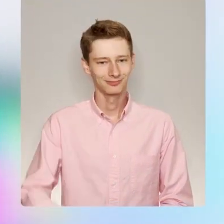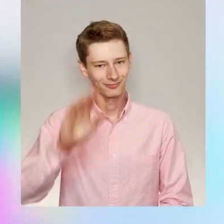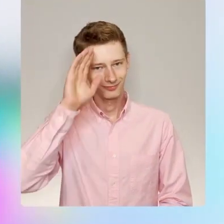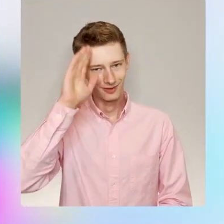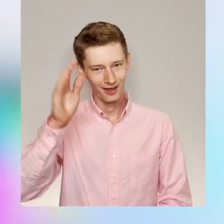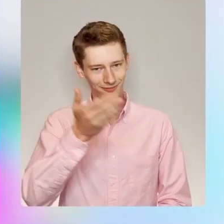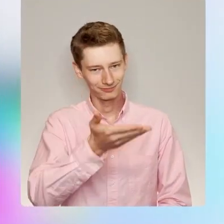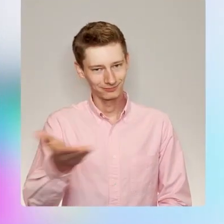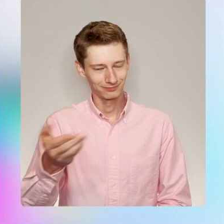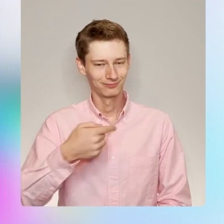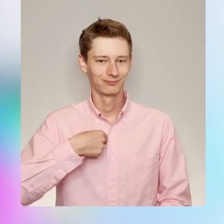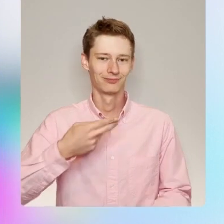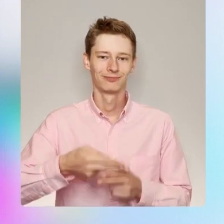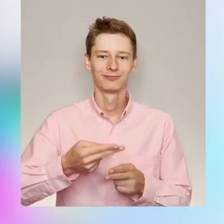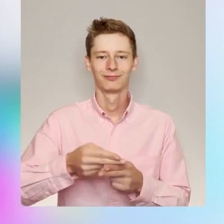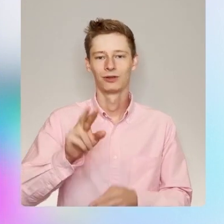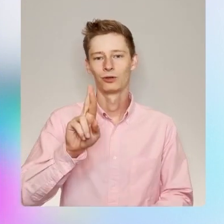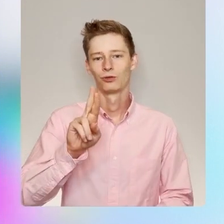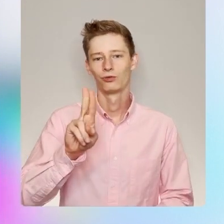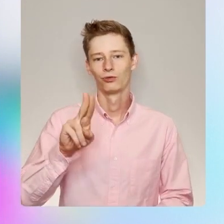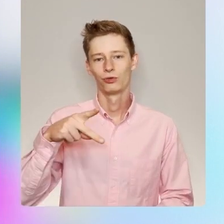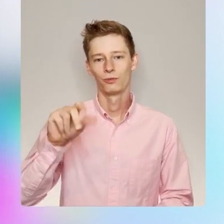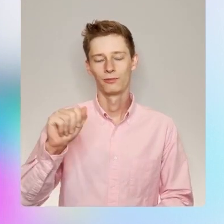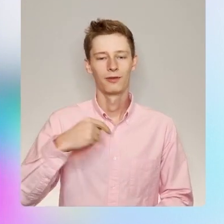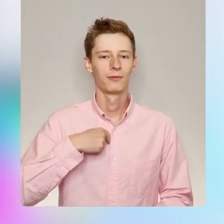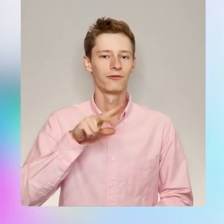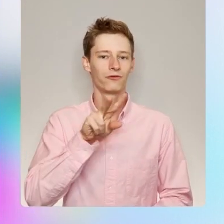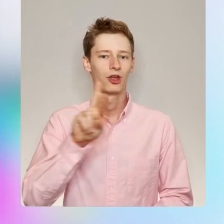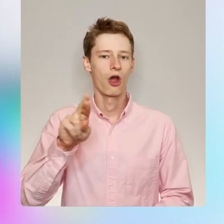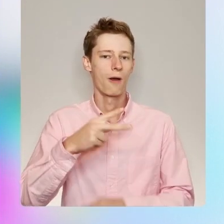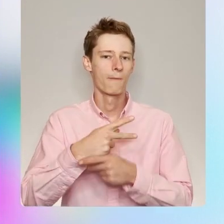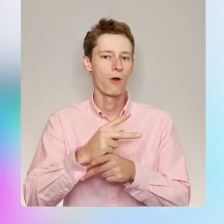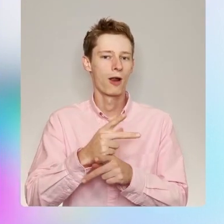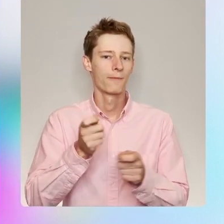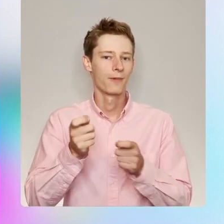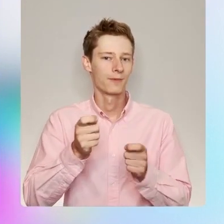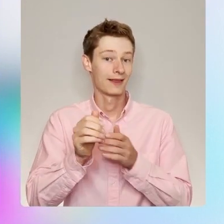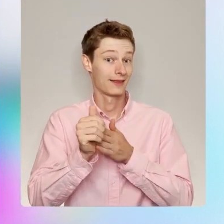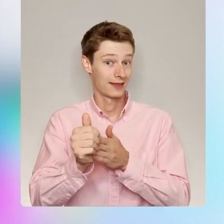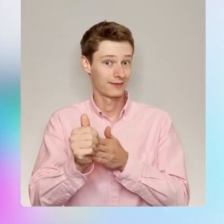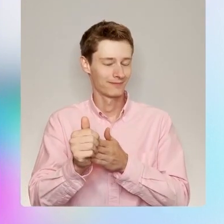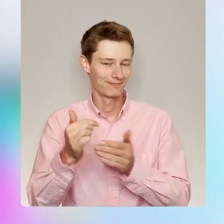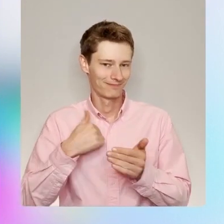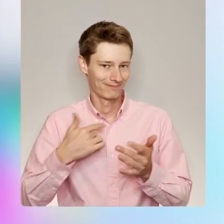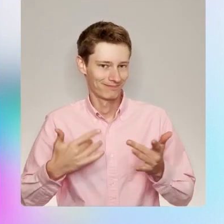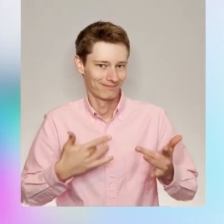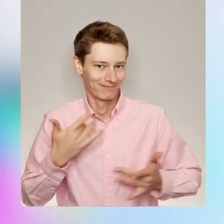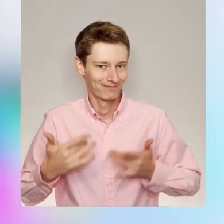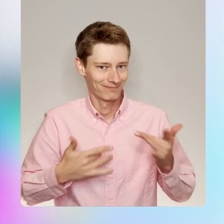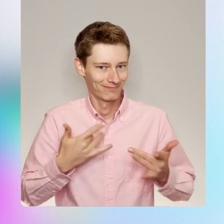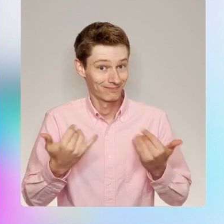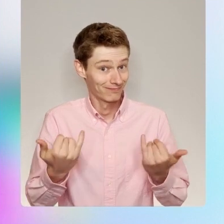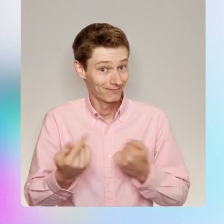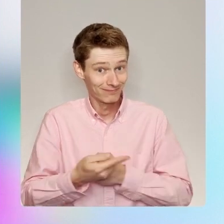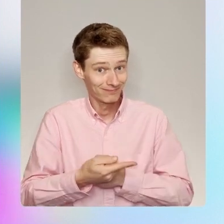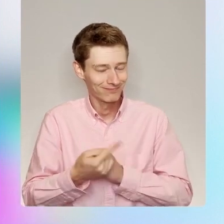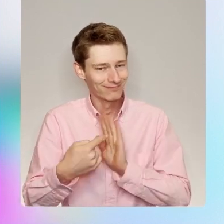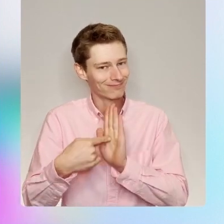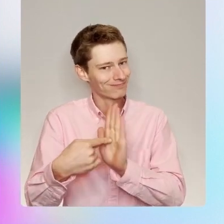Hi everyone. My name is Rupa and I'm the VR product management lead and I'm so excited today to walk you through an overview